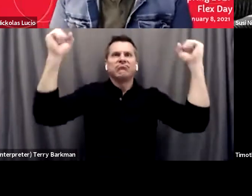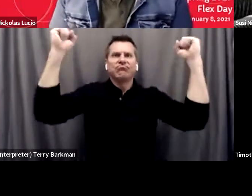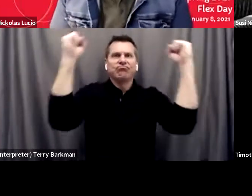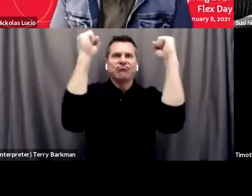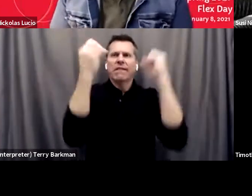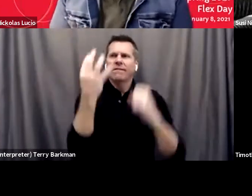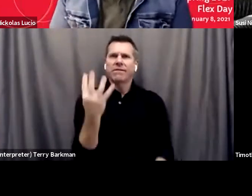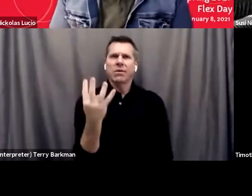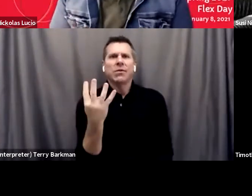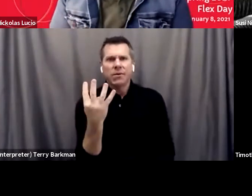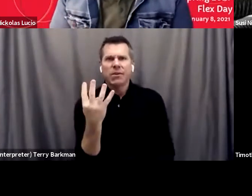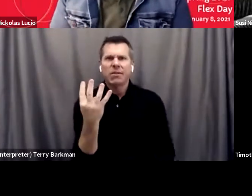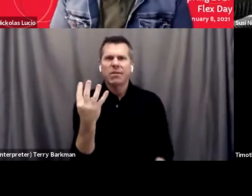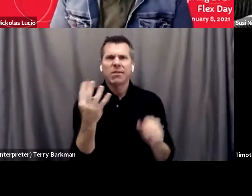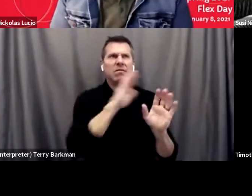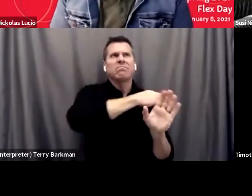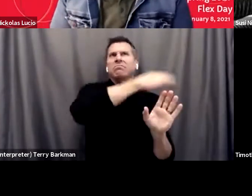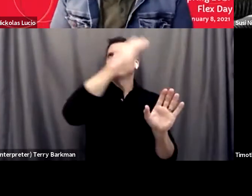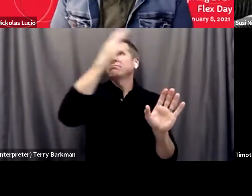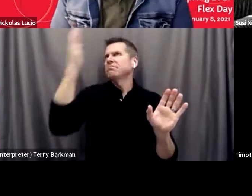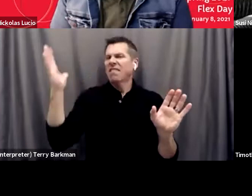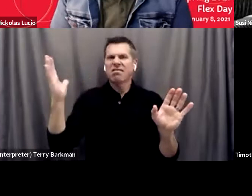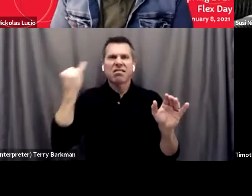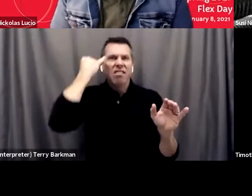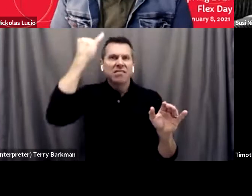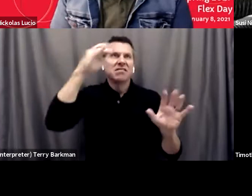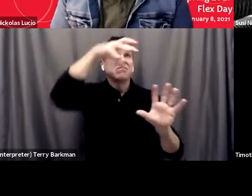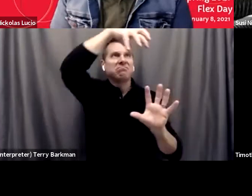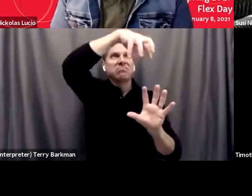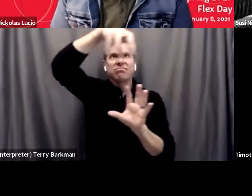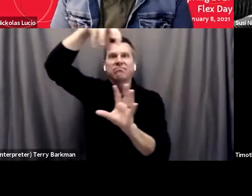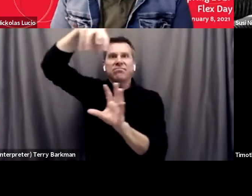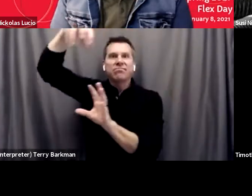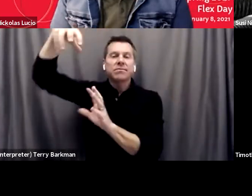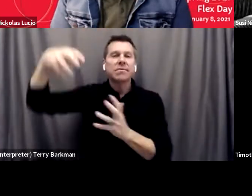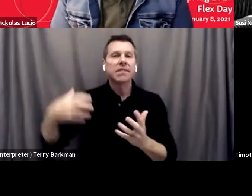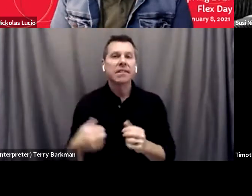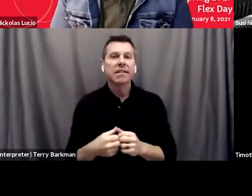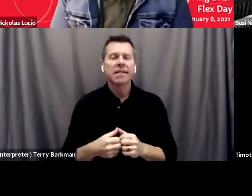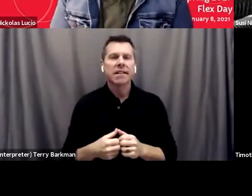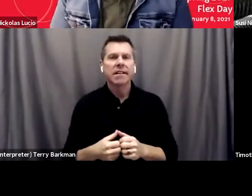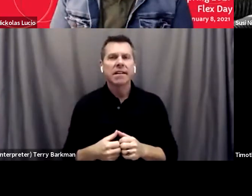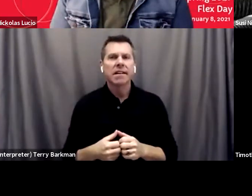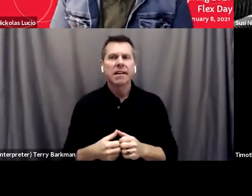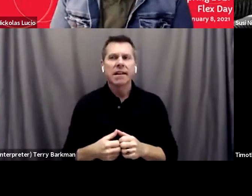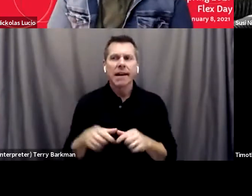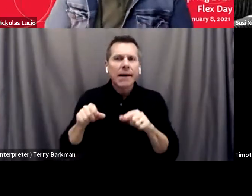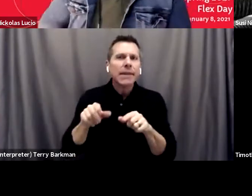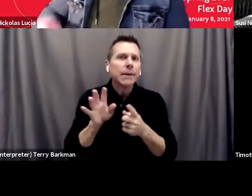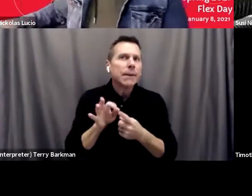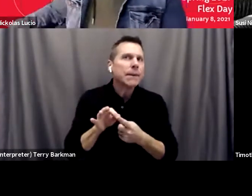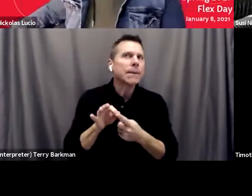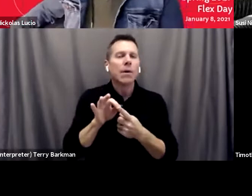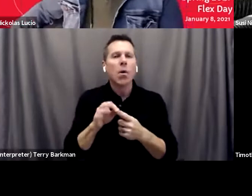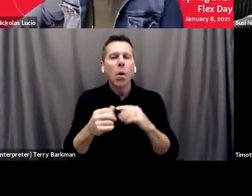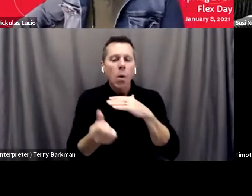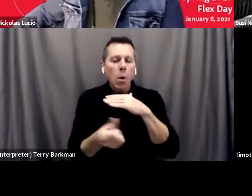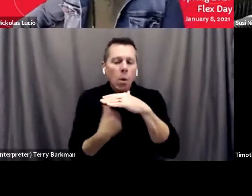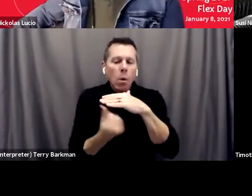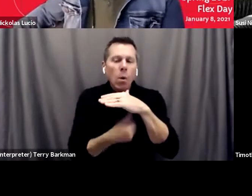overall framework of what Guided Pathways is, again, guided pathways isn't just unique or discrete sort of program that's off to the